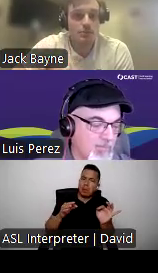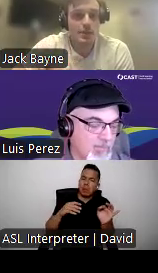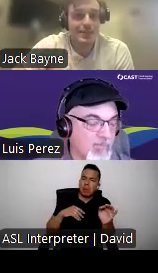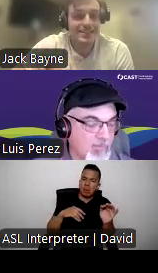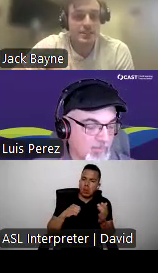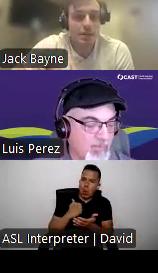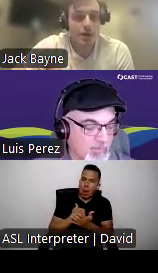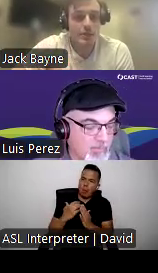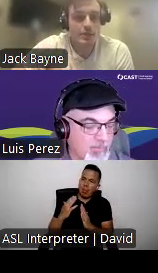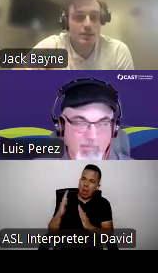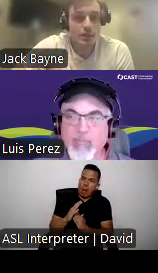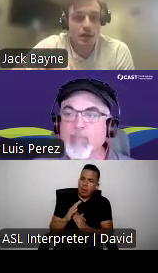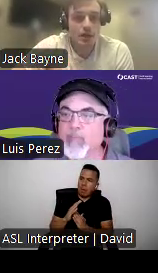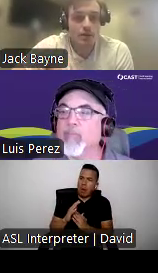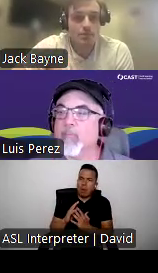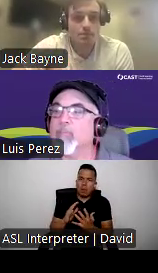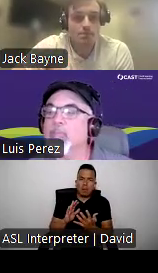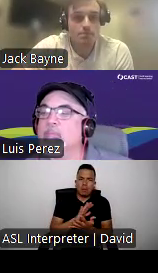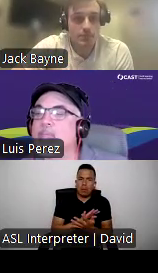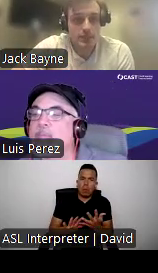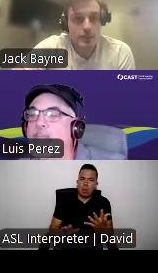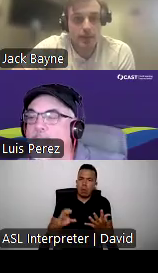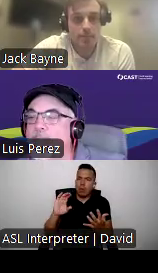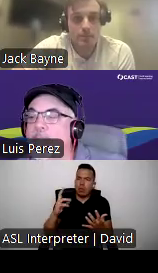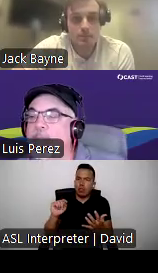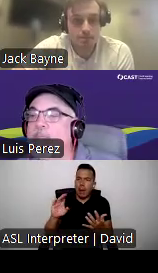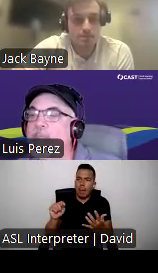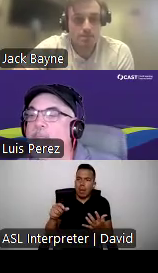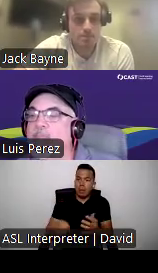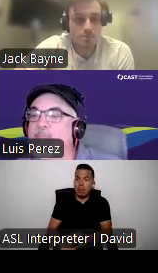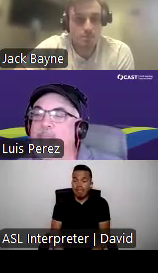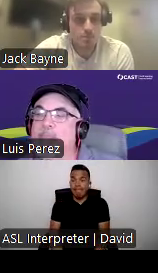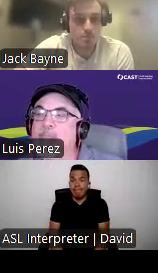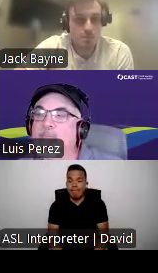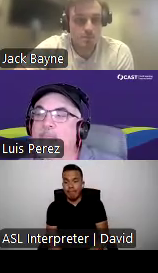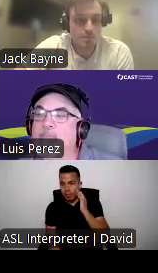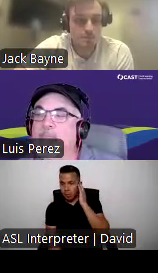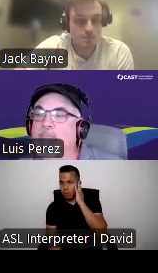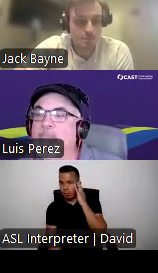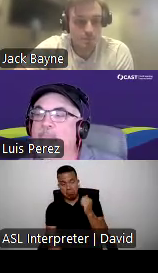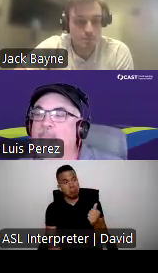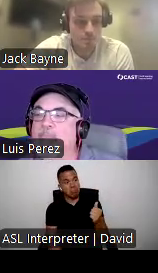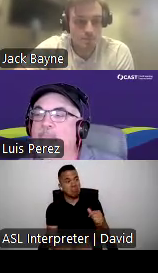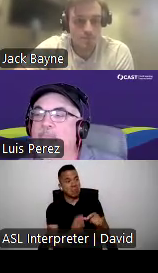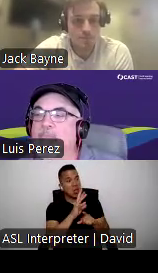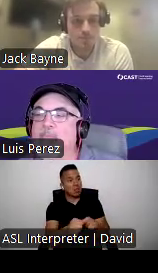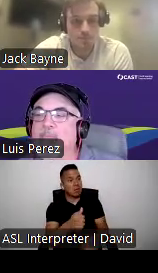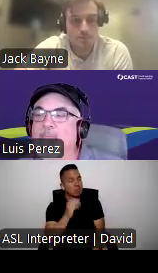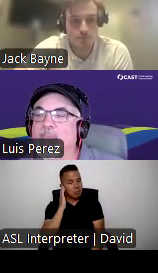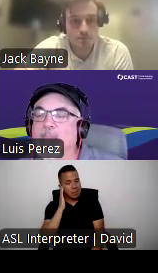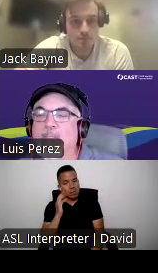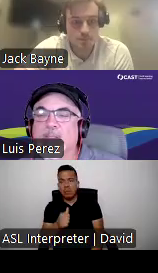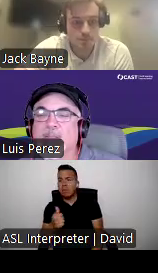something like these chatbots. Yeah. >> That's awesome. Any other recommendations?